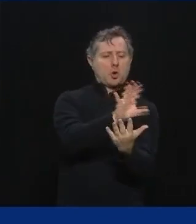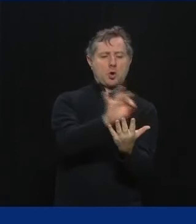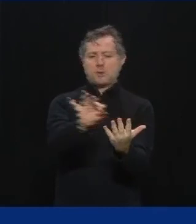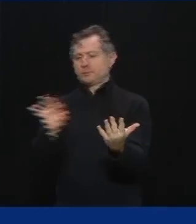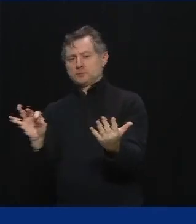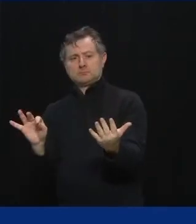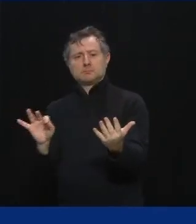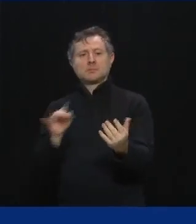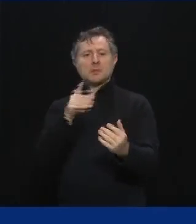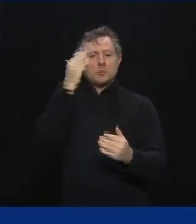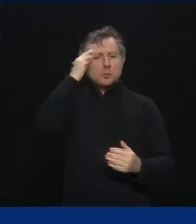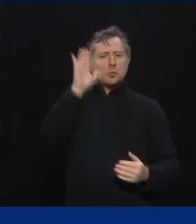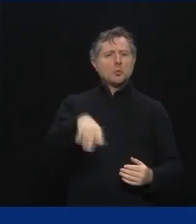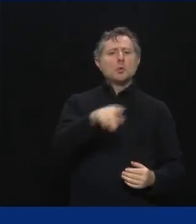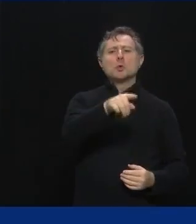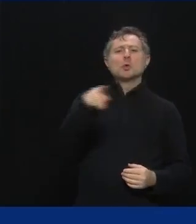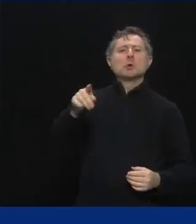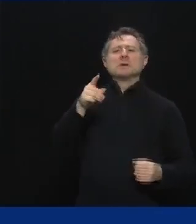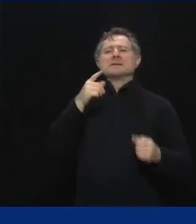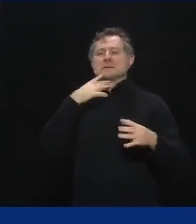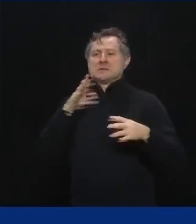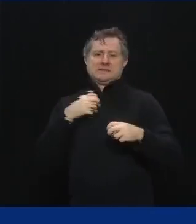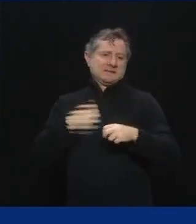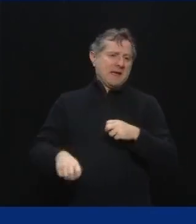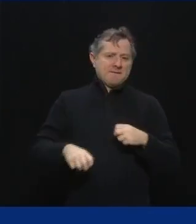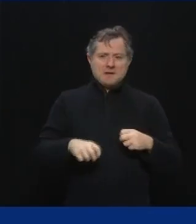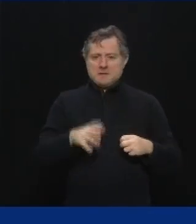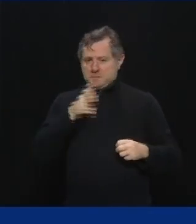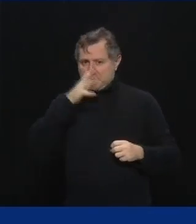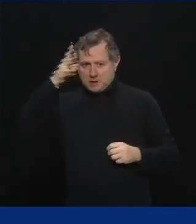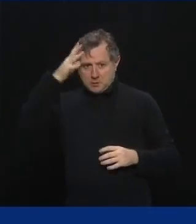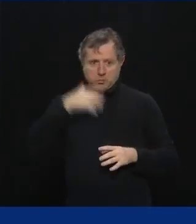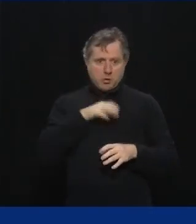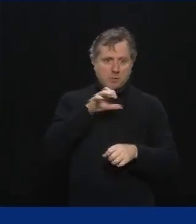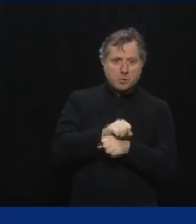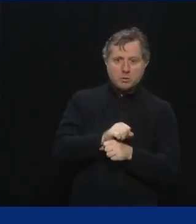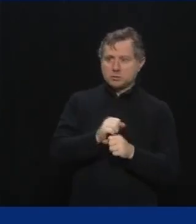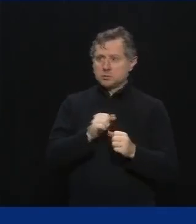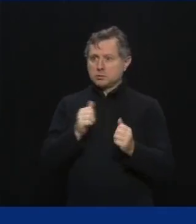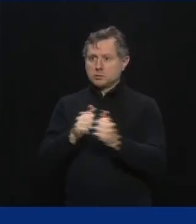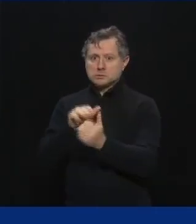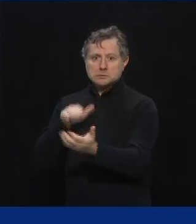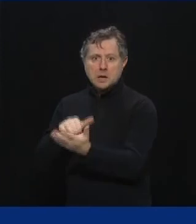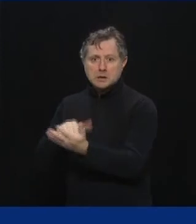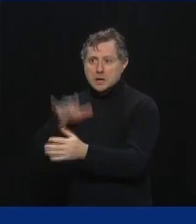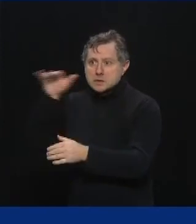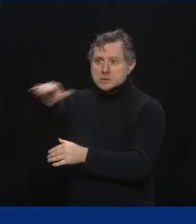WOULD GOGGLES WHERE. BUT I'M GOING LEAVE THAT OPEN TO EVERYBODY. WE'RE GOING TO CREATE OPTIONS FOR EVERYONE. SO I'M JUST SAYING I KNOW HOW